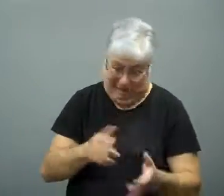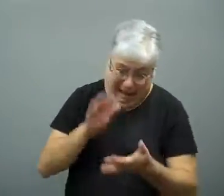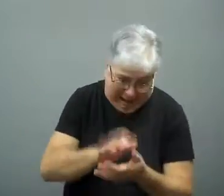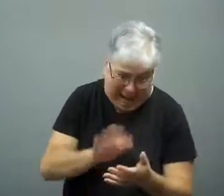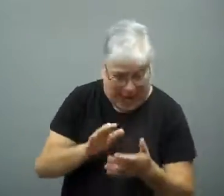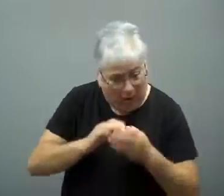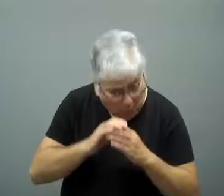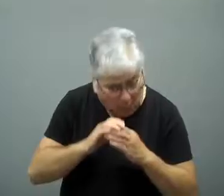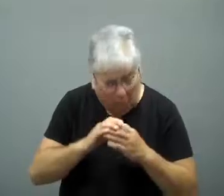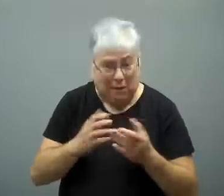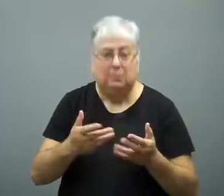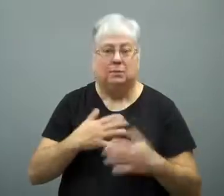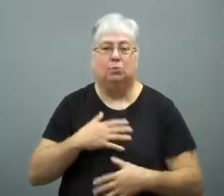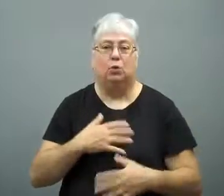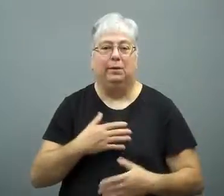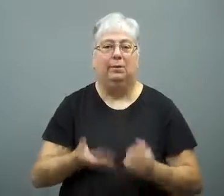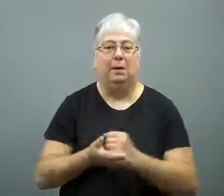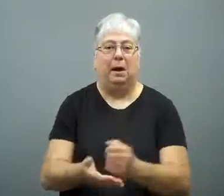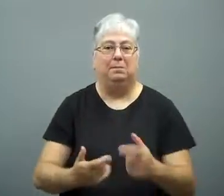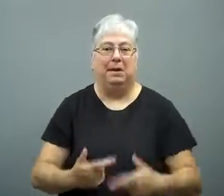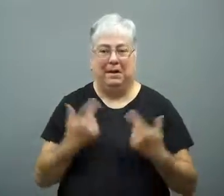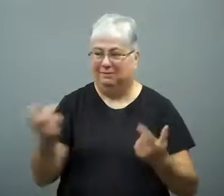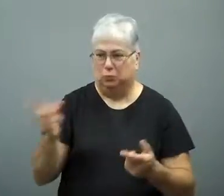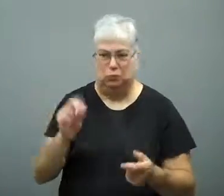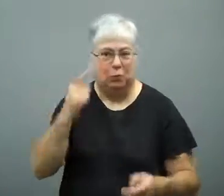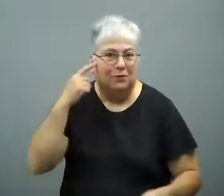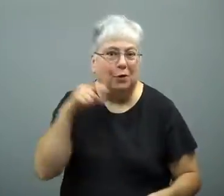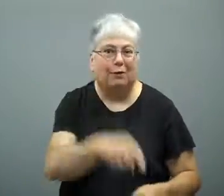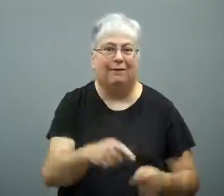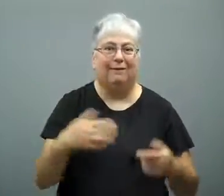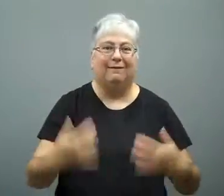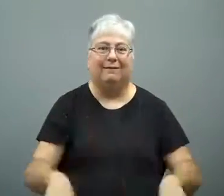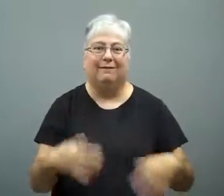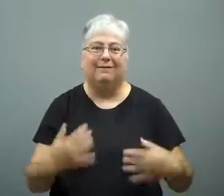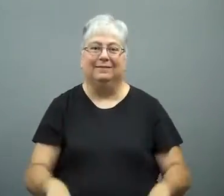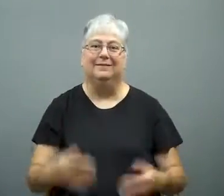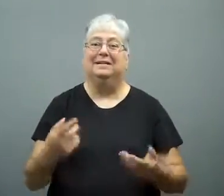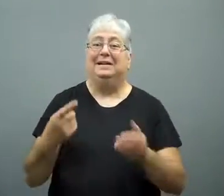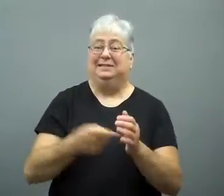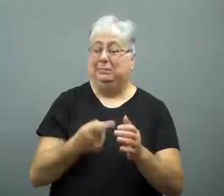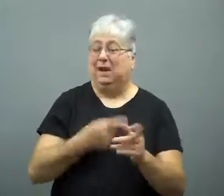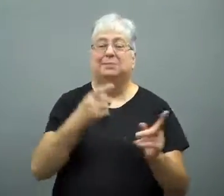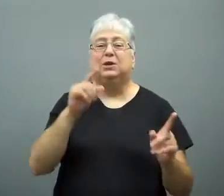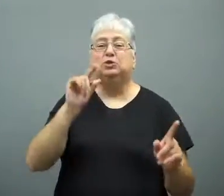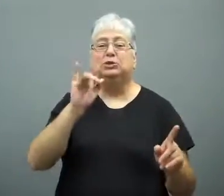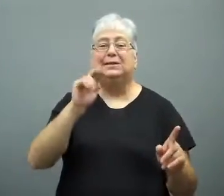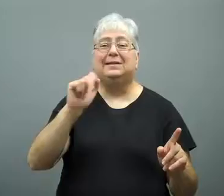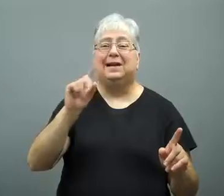and she did cpr and breathed into the baby and helped it survive.